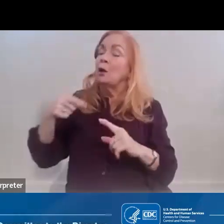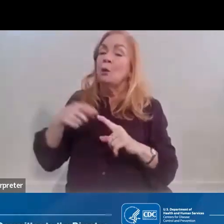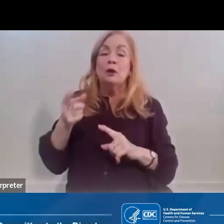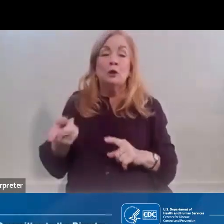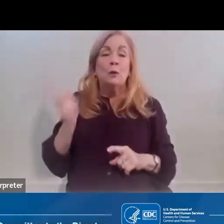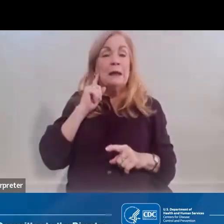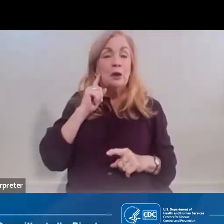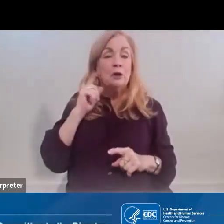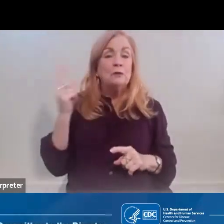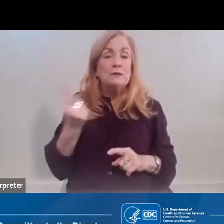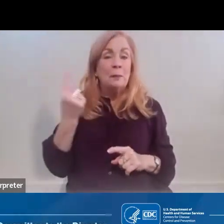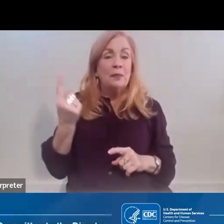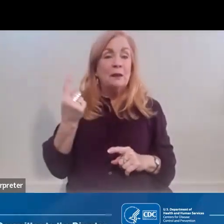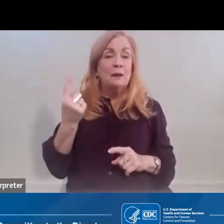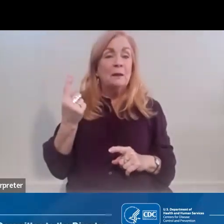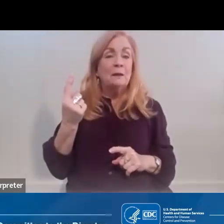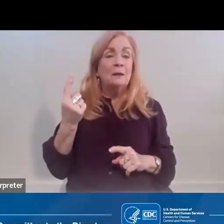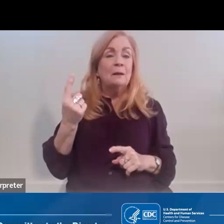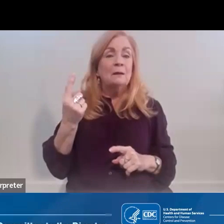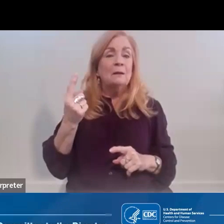everything can't always be a crisis too.